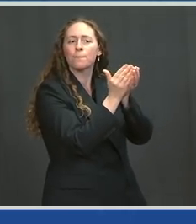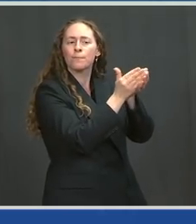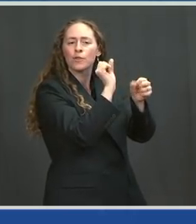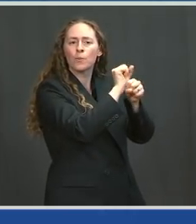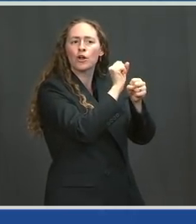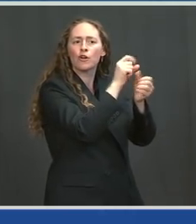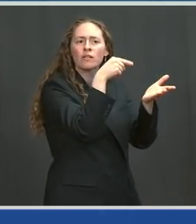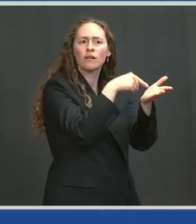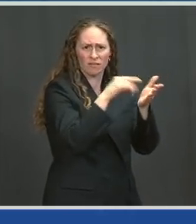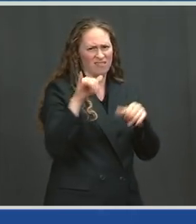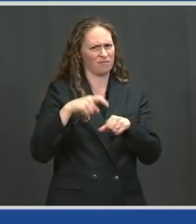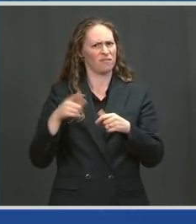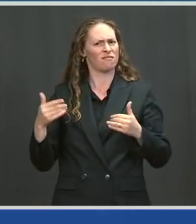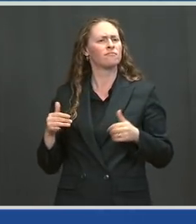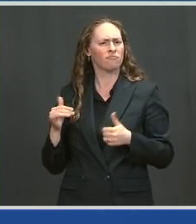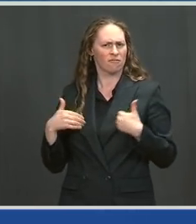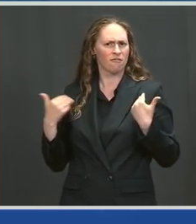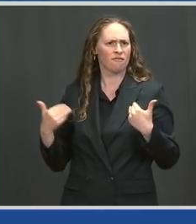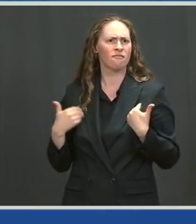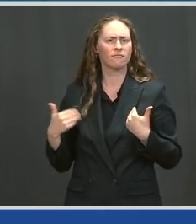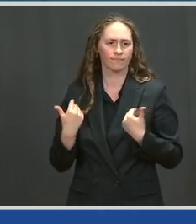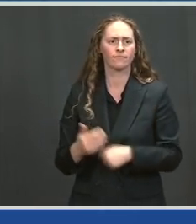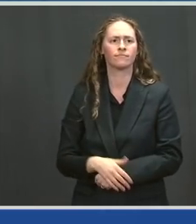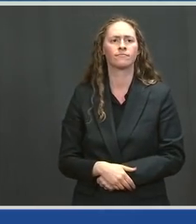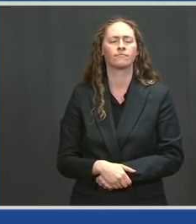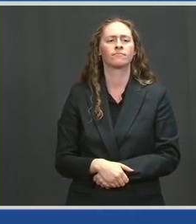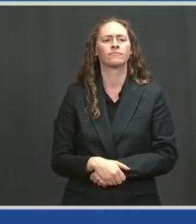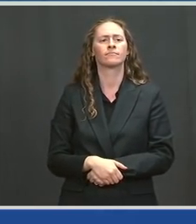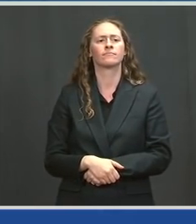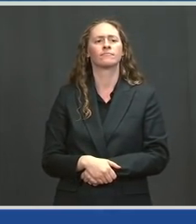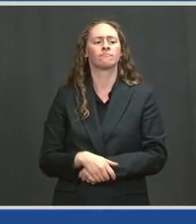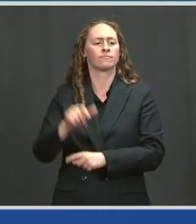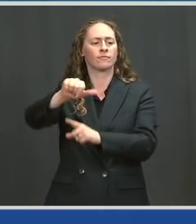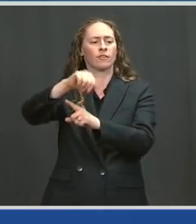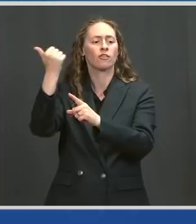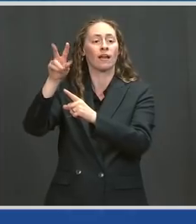and serving in World War II, he still came home to struggle with a segregated America.